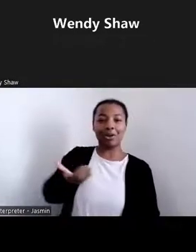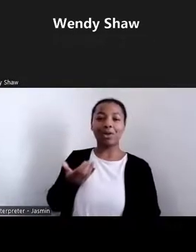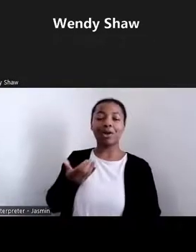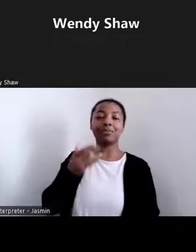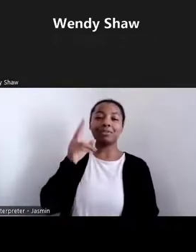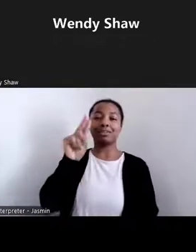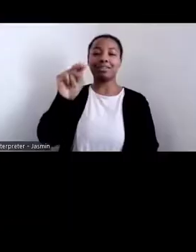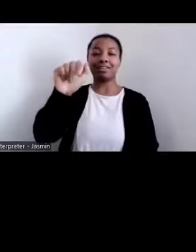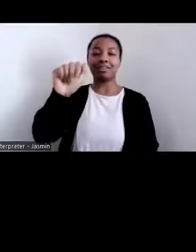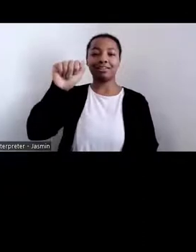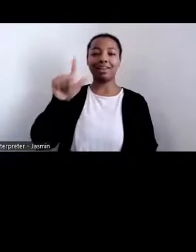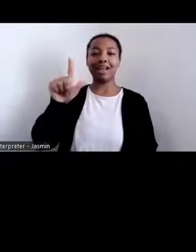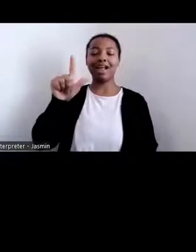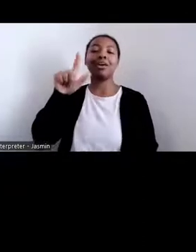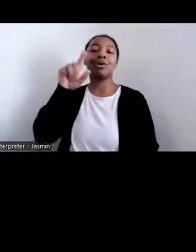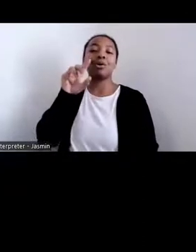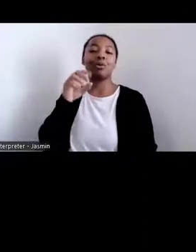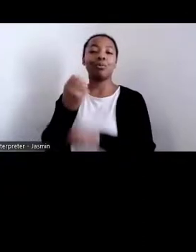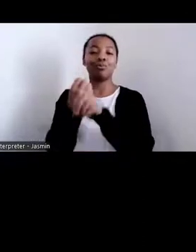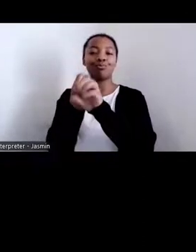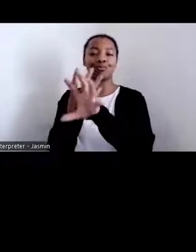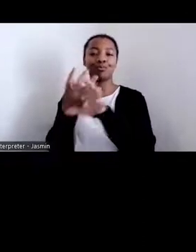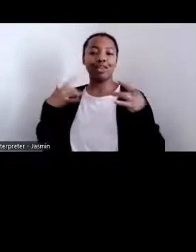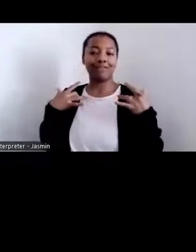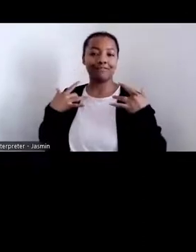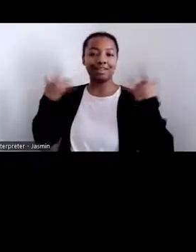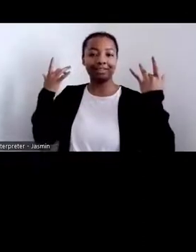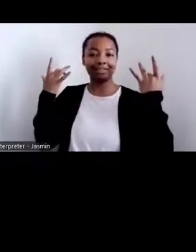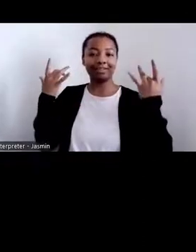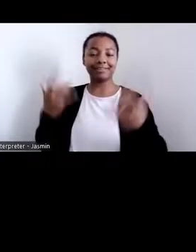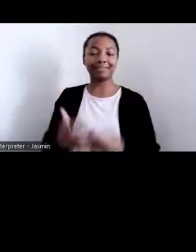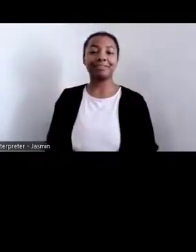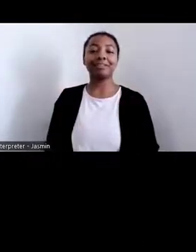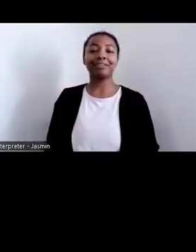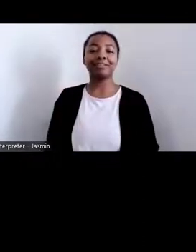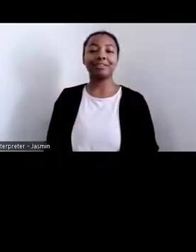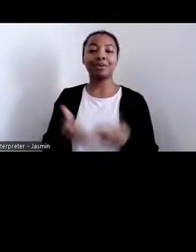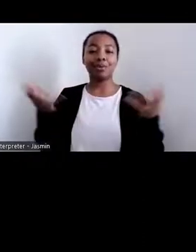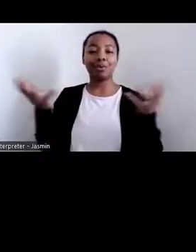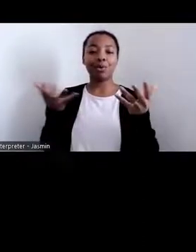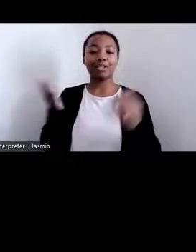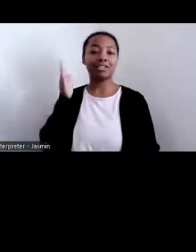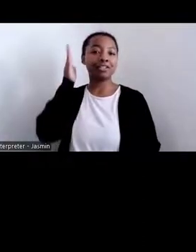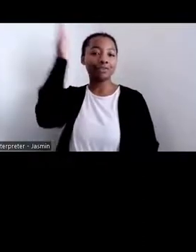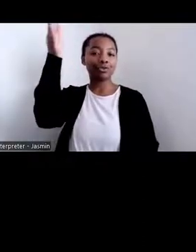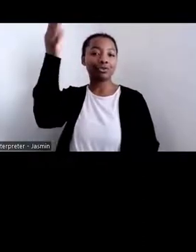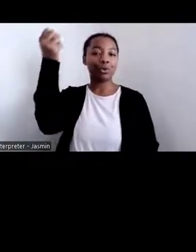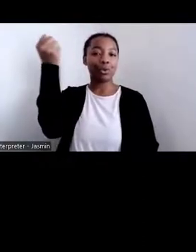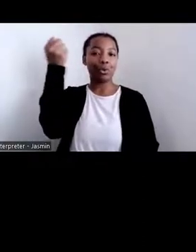webinar event: What Does the Future ‑‑ hold on.